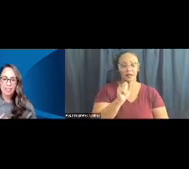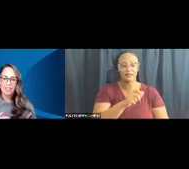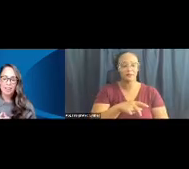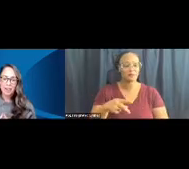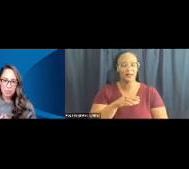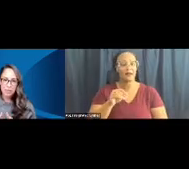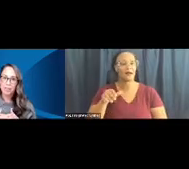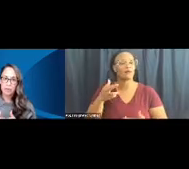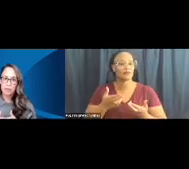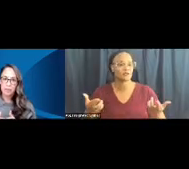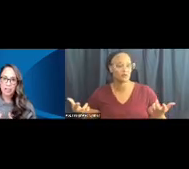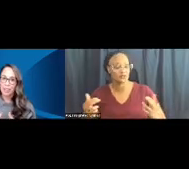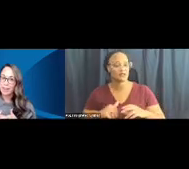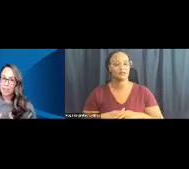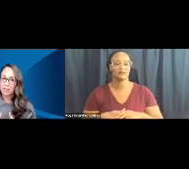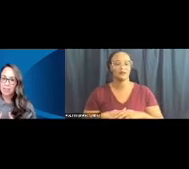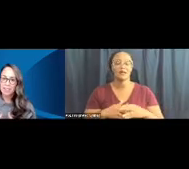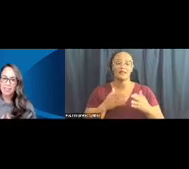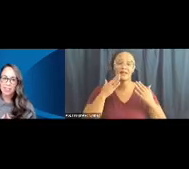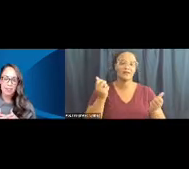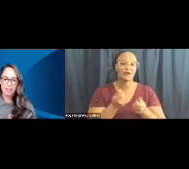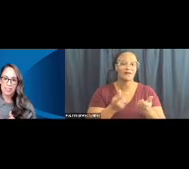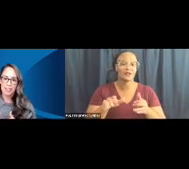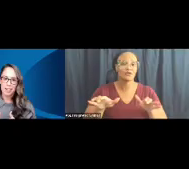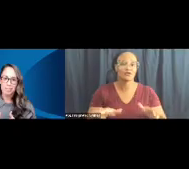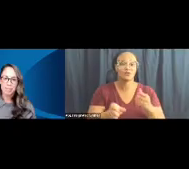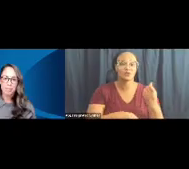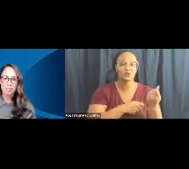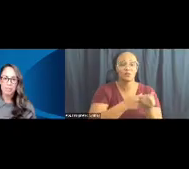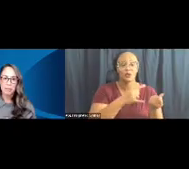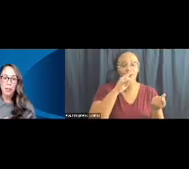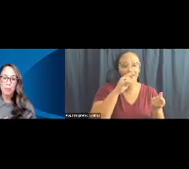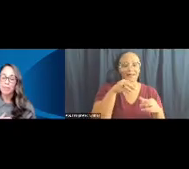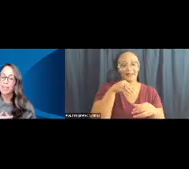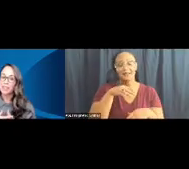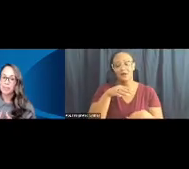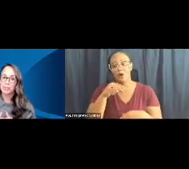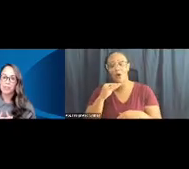support kids in homes, schools, and communities across the state. We hope you'll find this